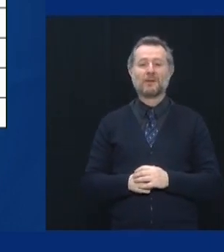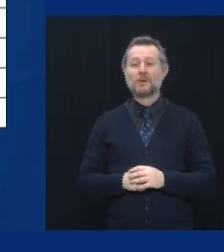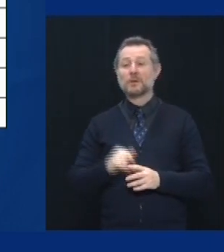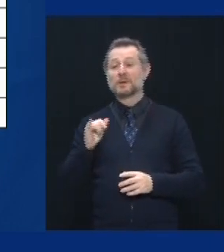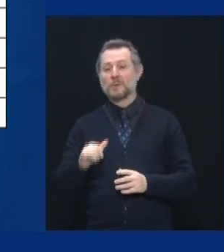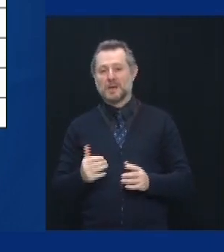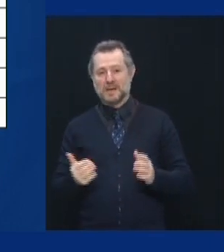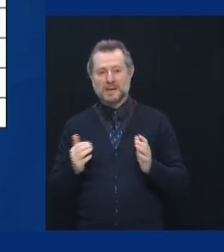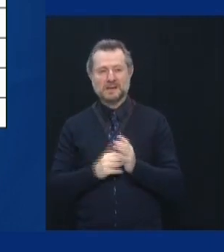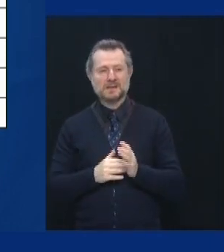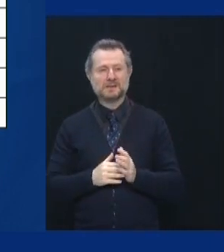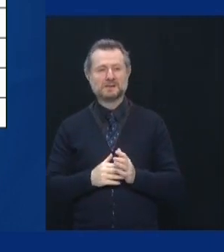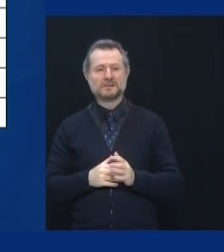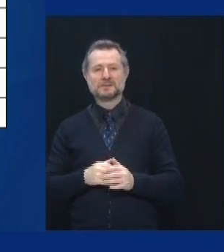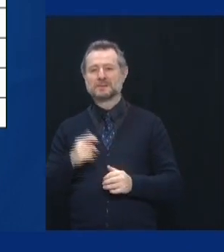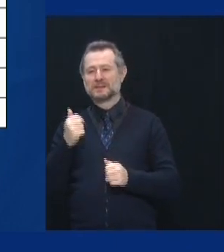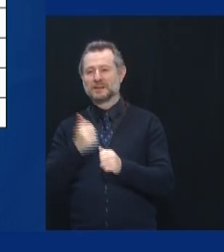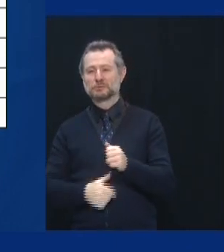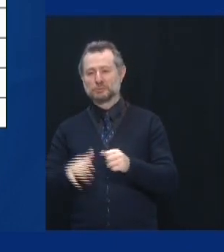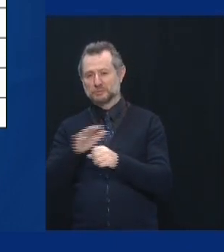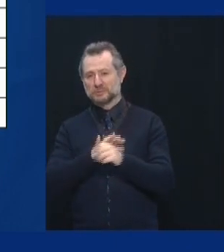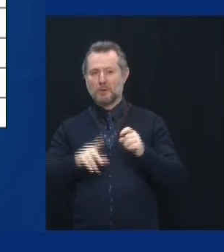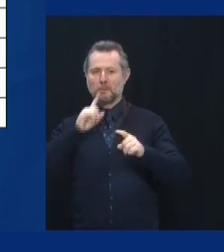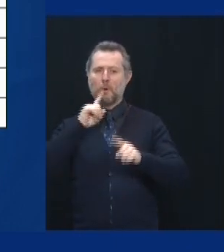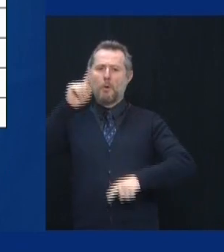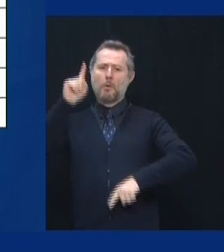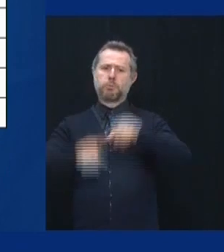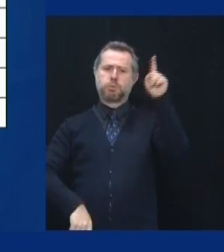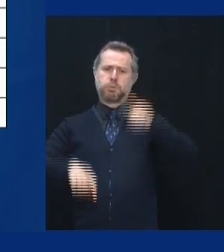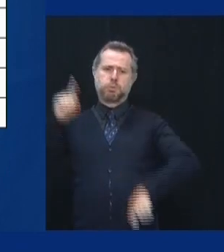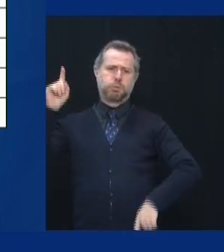WORKERS, HOSPITAL WORKERS HAVE